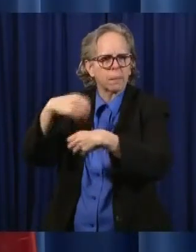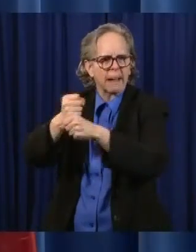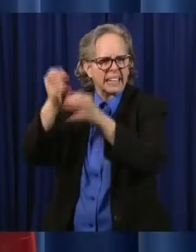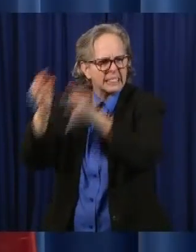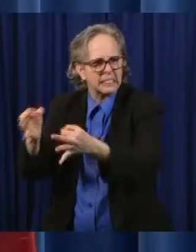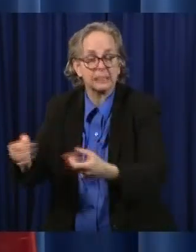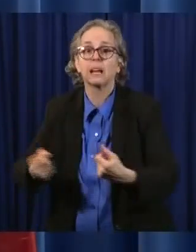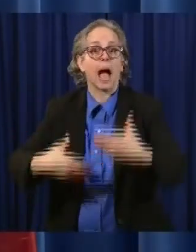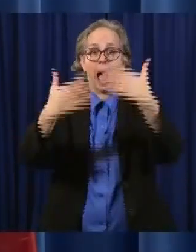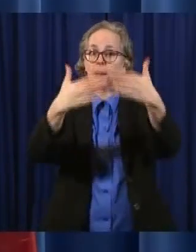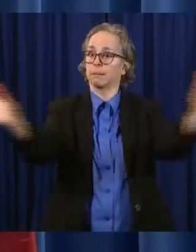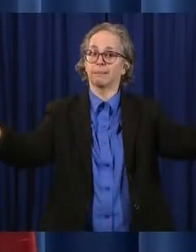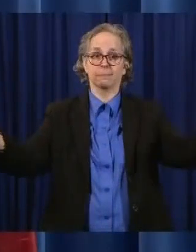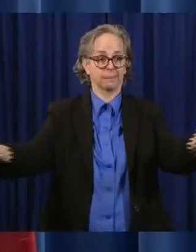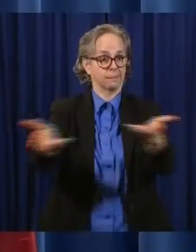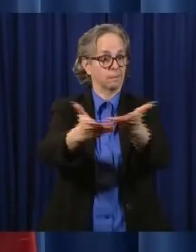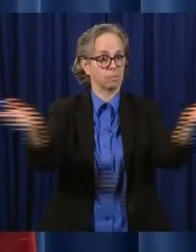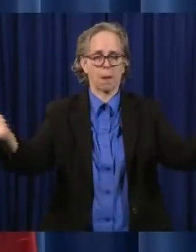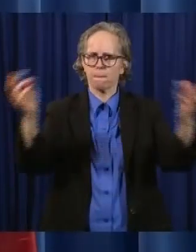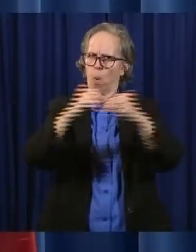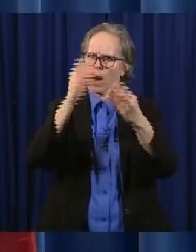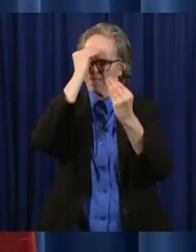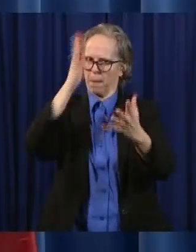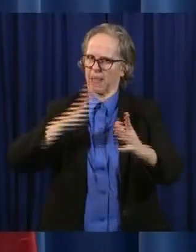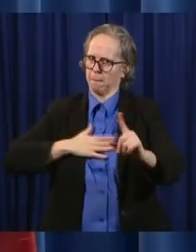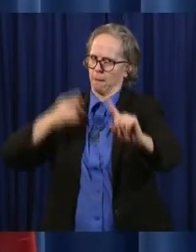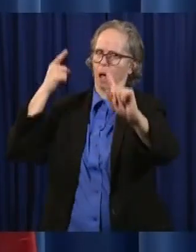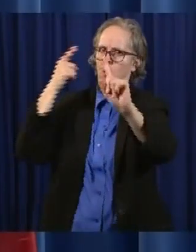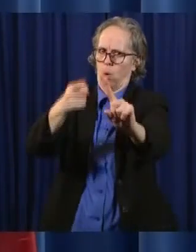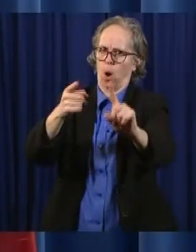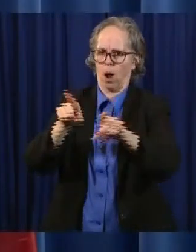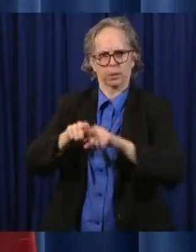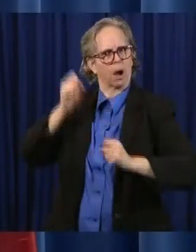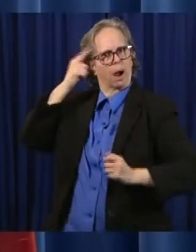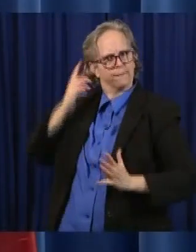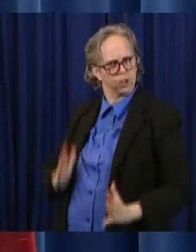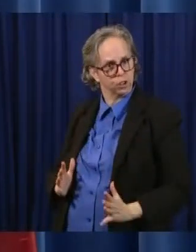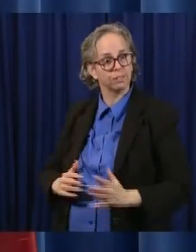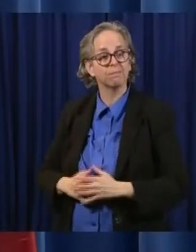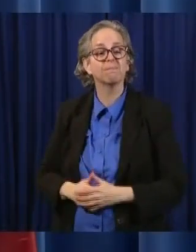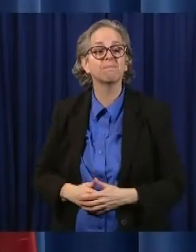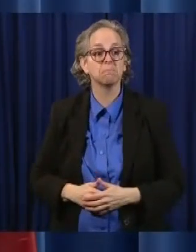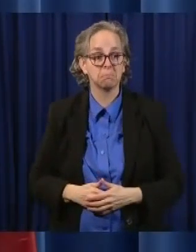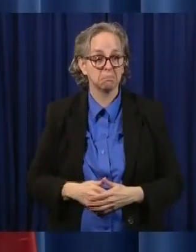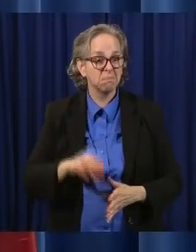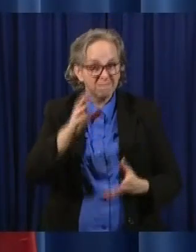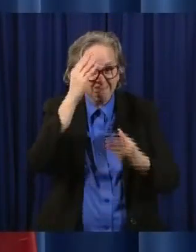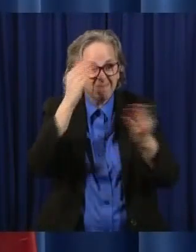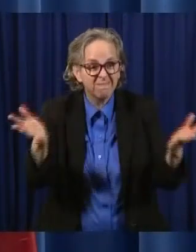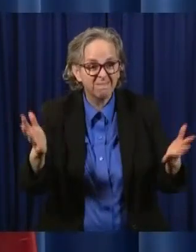MY GOALS WAS TO HAVE MORE INFORMATION AVAILABLE FOR DECISION-MAKERS, LEGISLATURES, EXECUTIVE BRANCH. MORE INFORMATION AVAILABLE TO